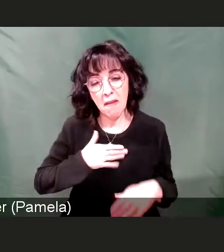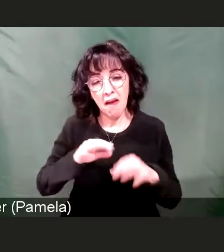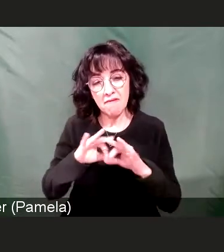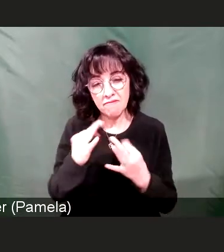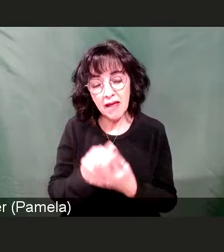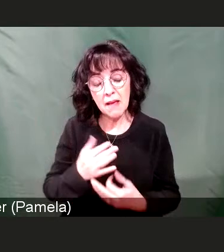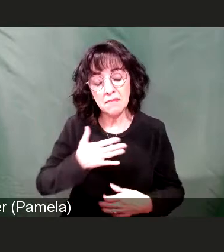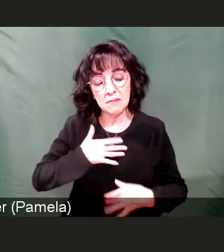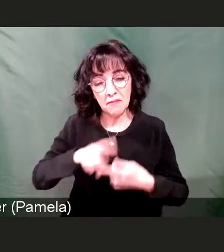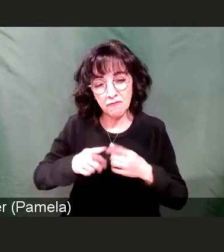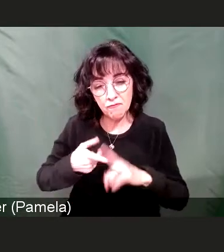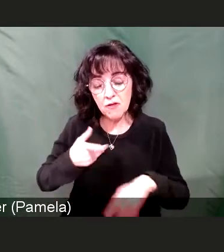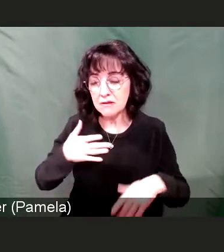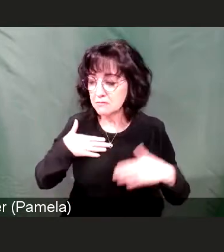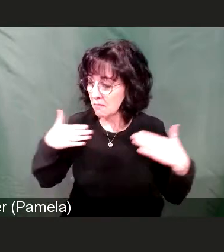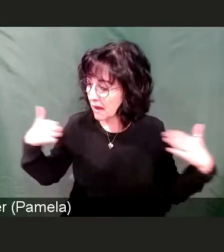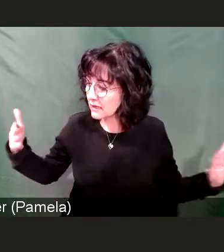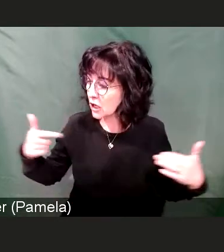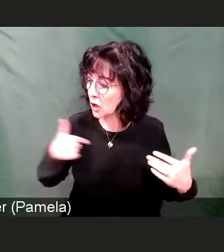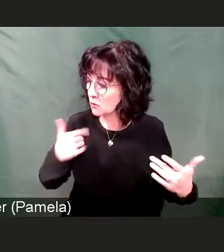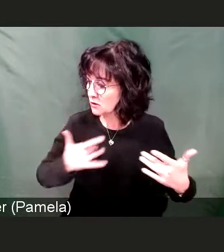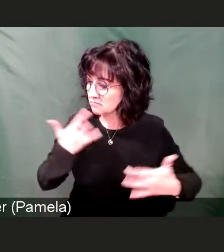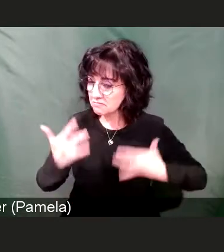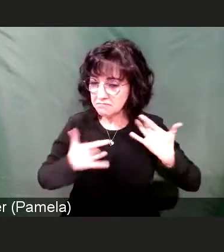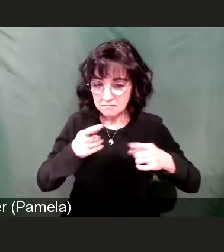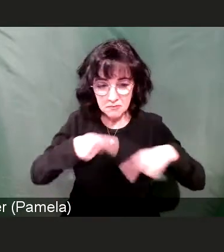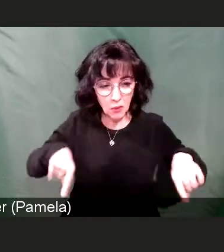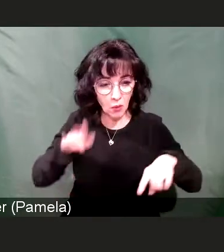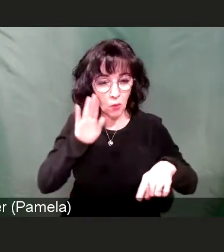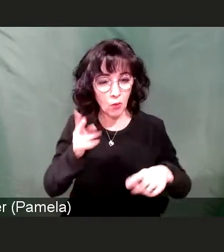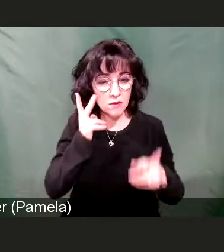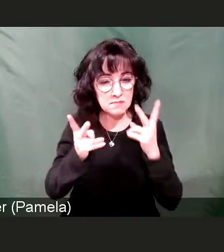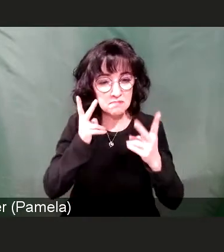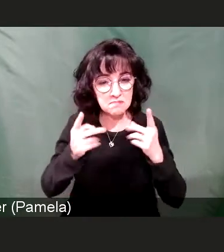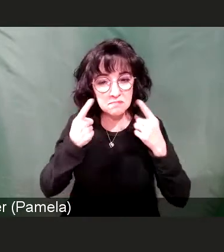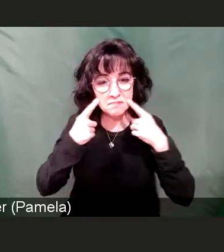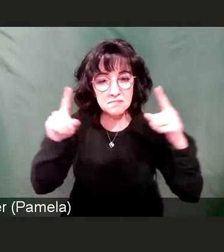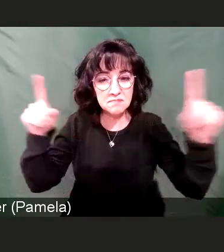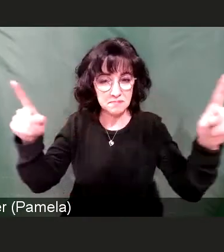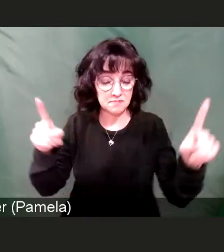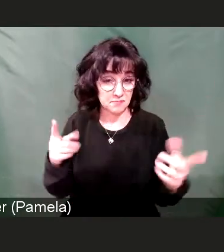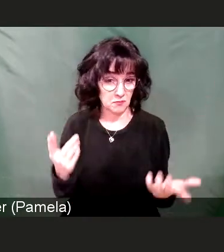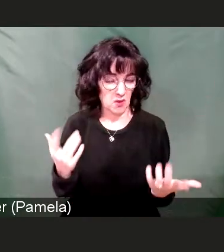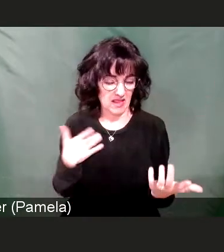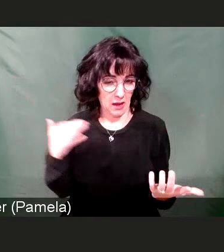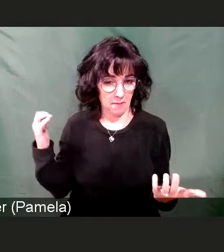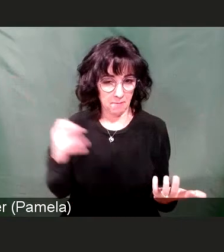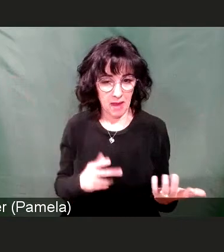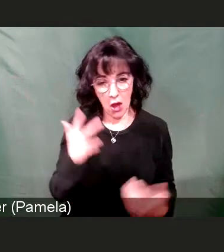So I've been here for just over three and a half years. I also act as the COVID-19 Medical Director